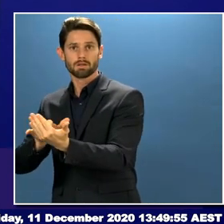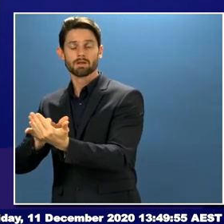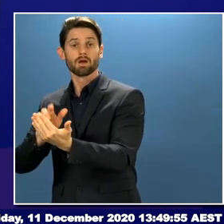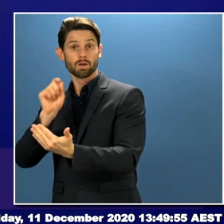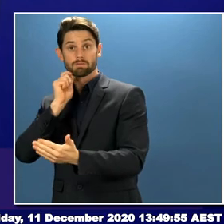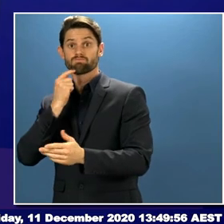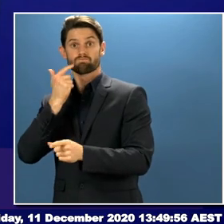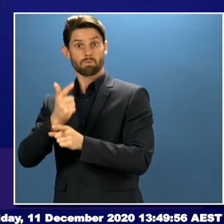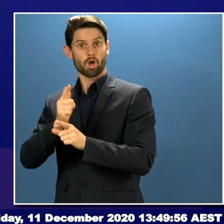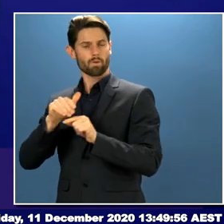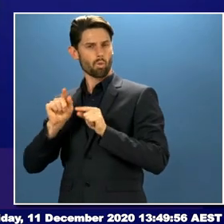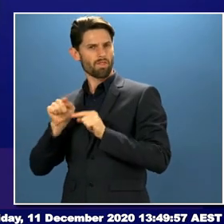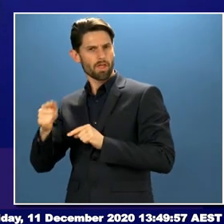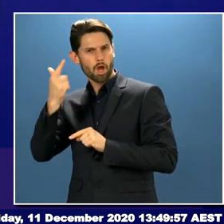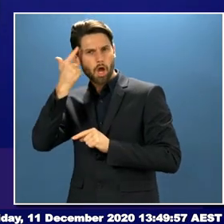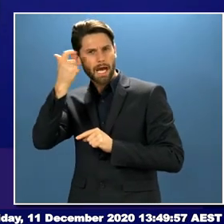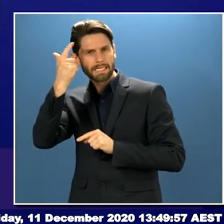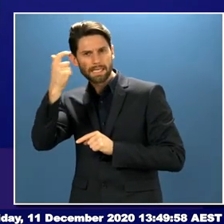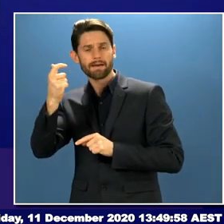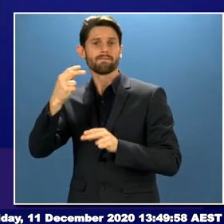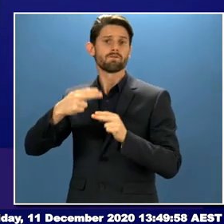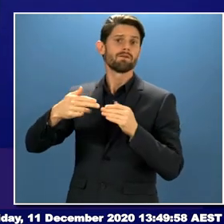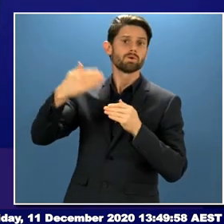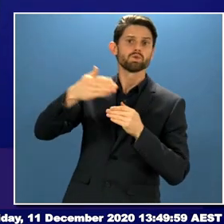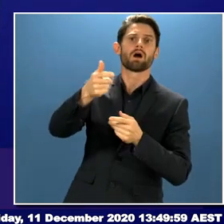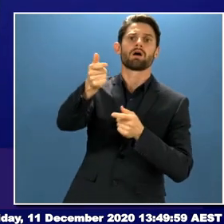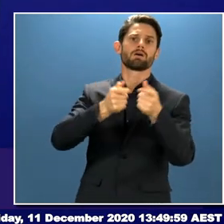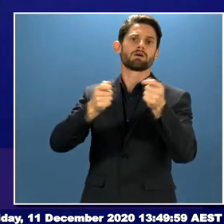proposes to deal with in oral submissions, including: